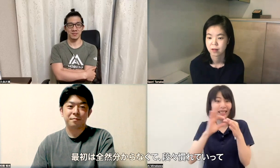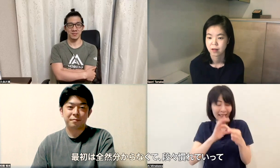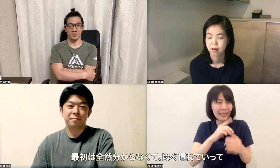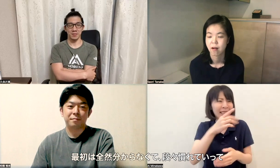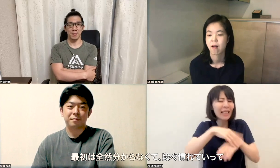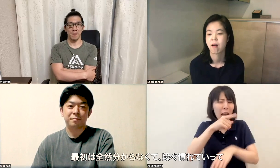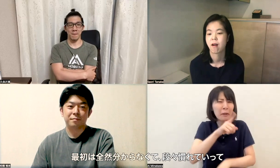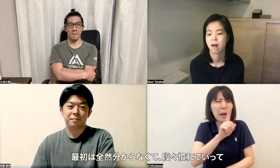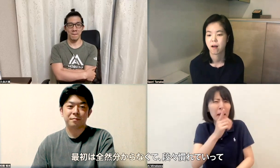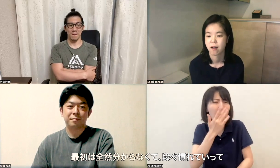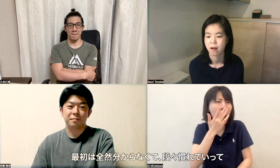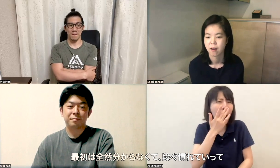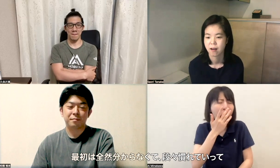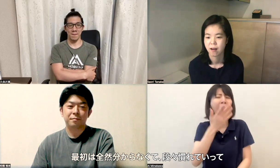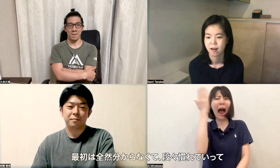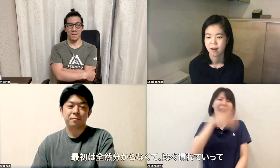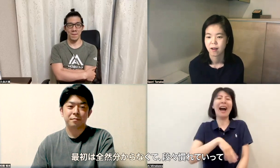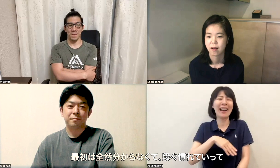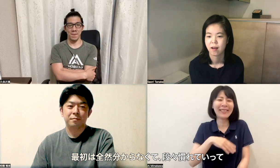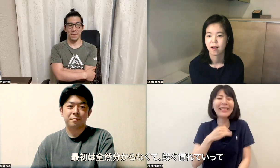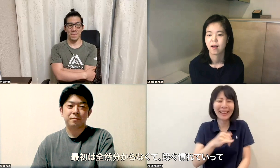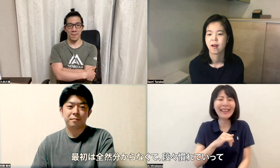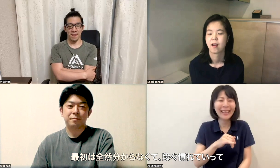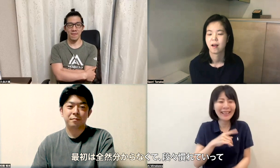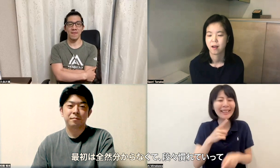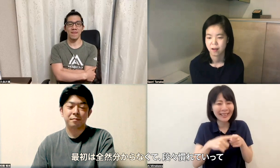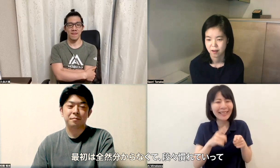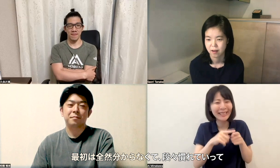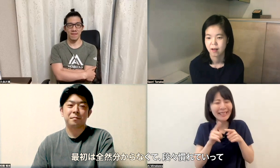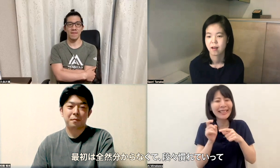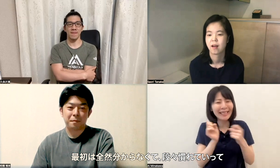At first I could not get new words, but gradually I got used to them,